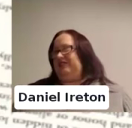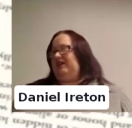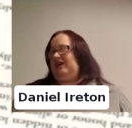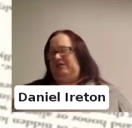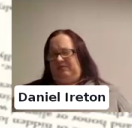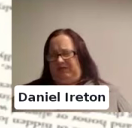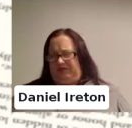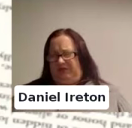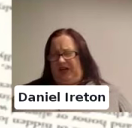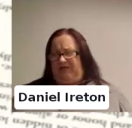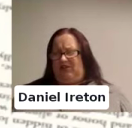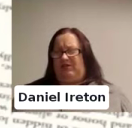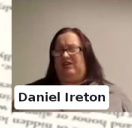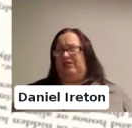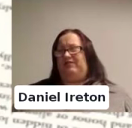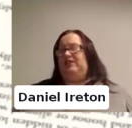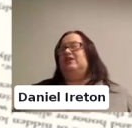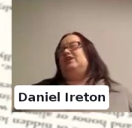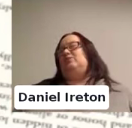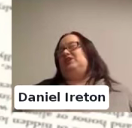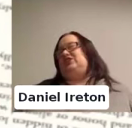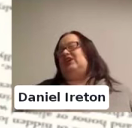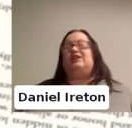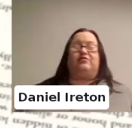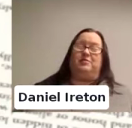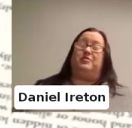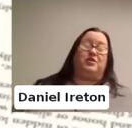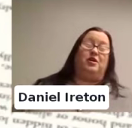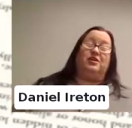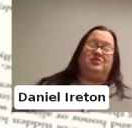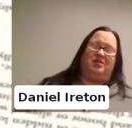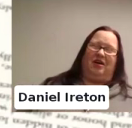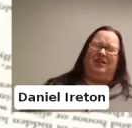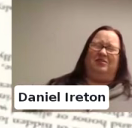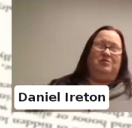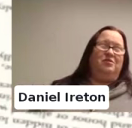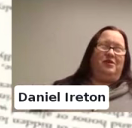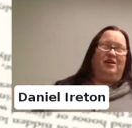So you can feel what should be on the cards and then we have little backs to keep them in.